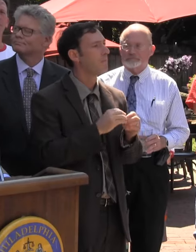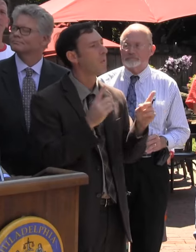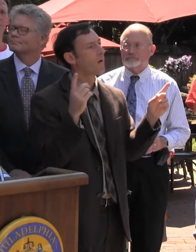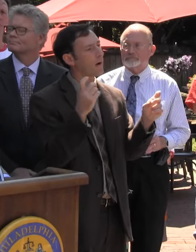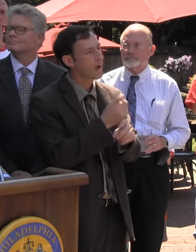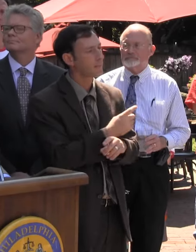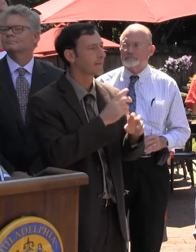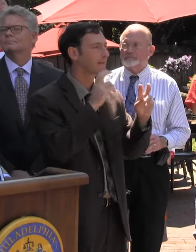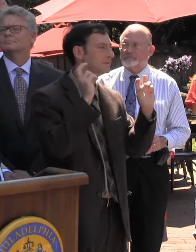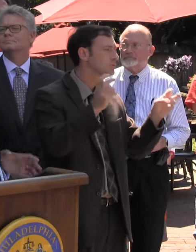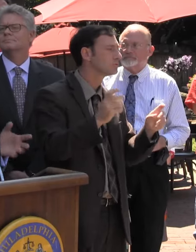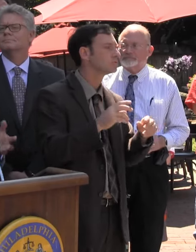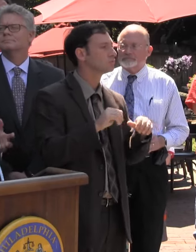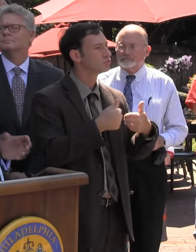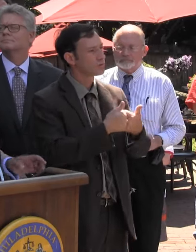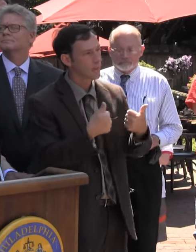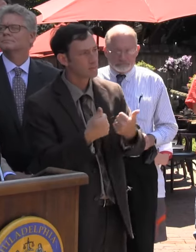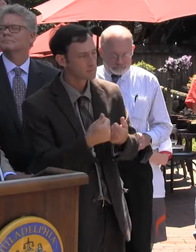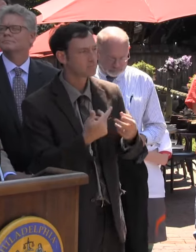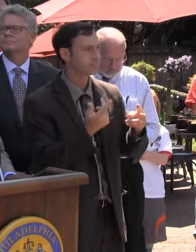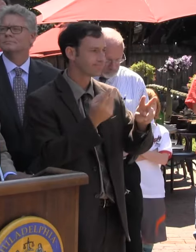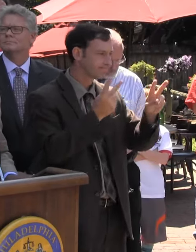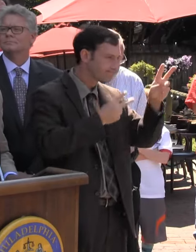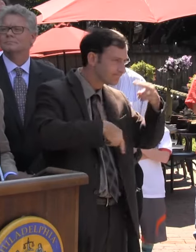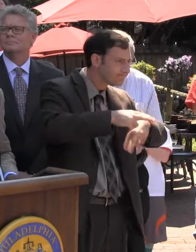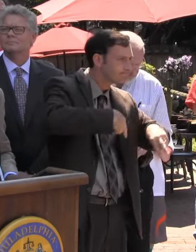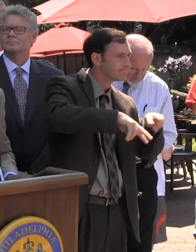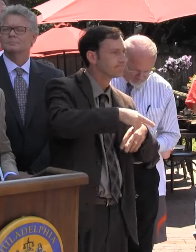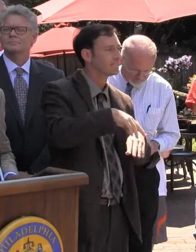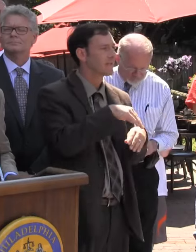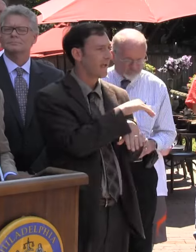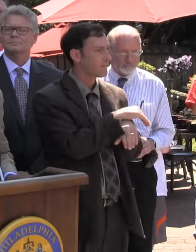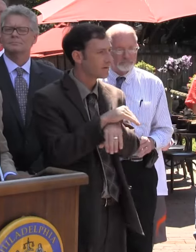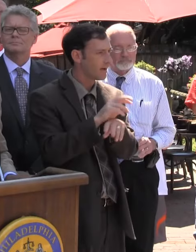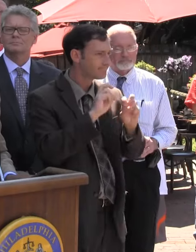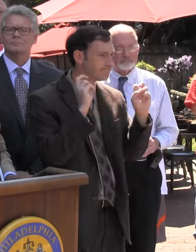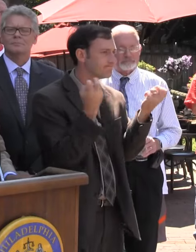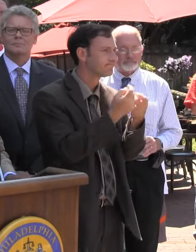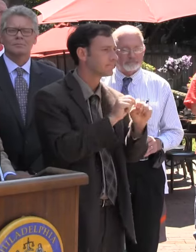or challenges that come in, get reviewed nightly by a team of folks who then work with that